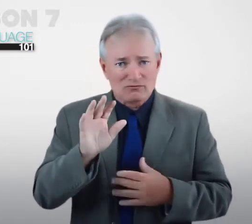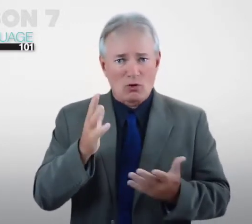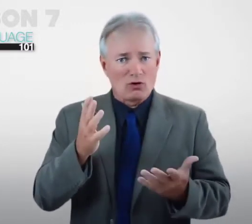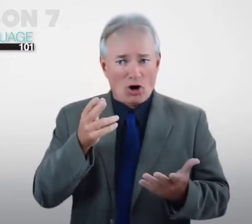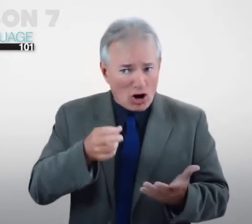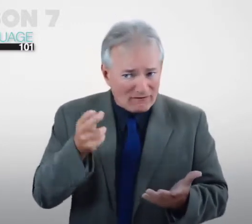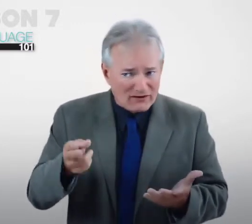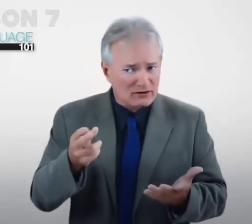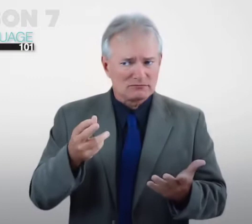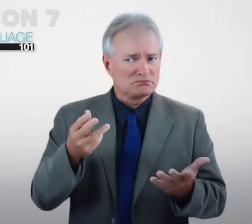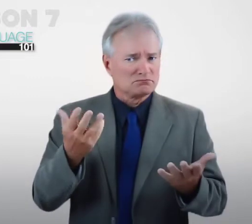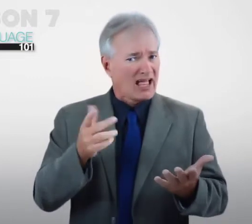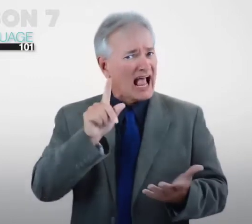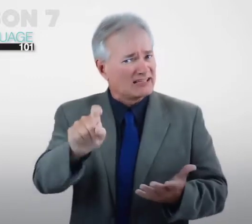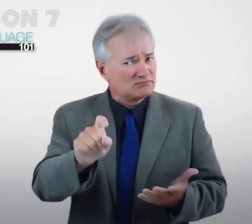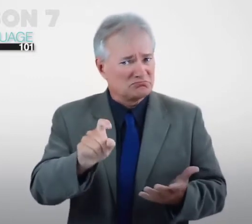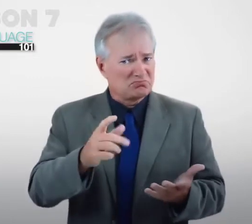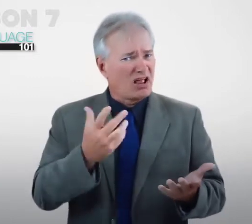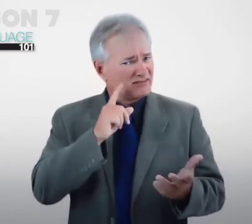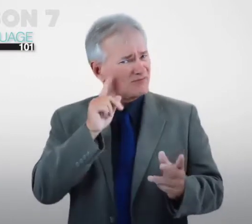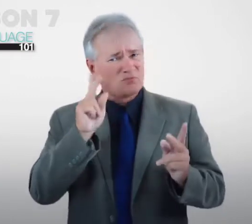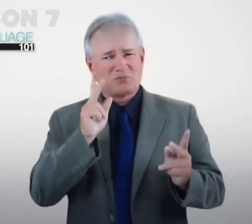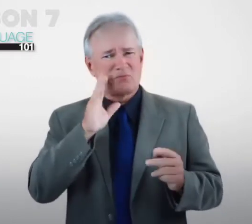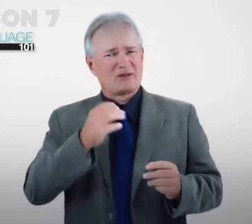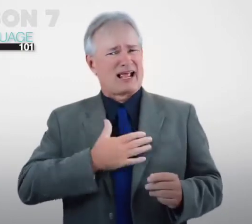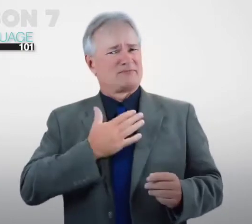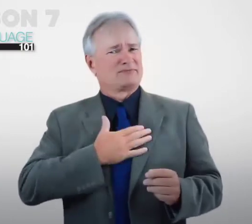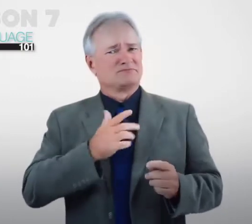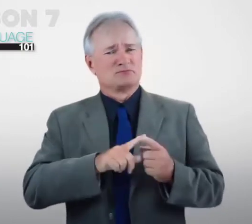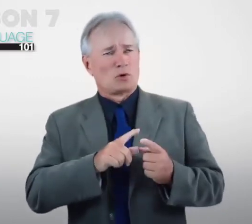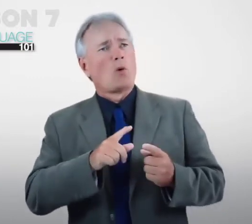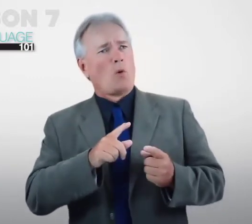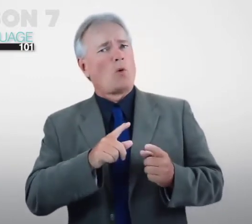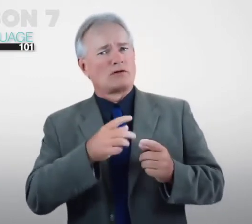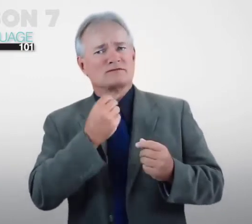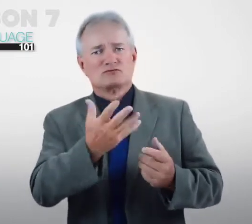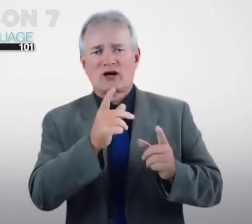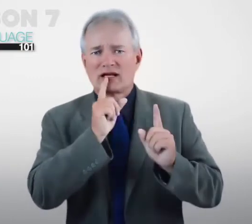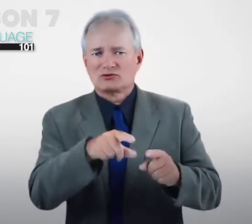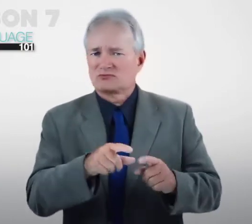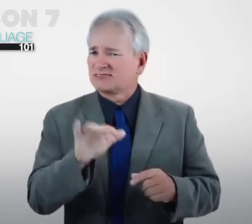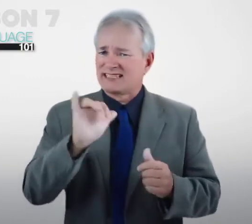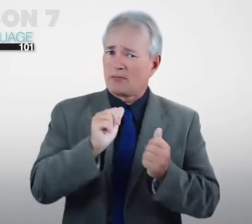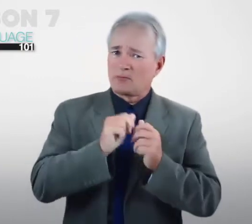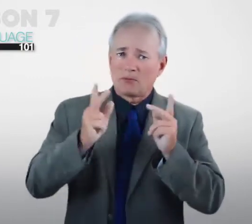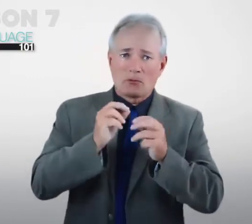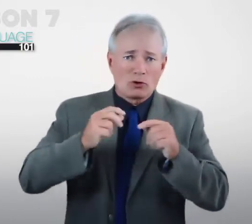do you prefer to be called deaf or hard of hearing? And they will be happy to answer.